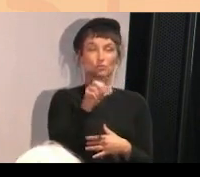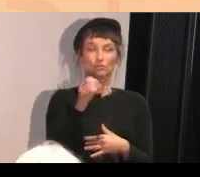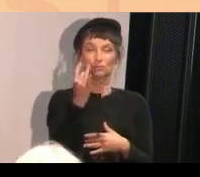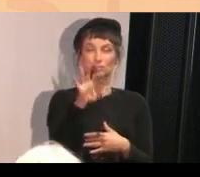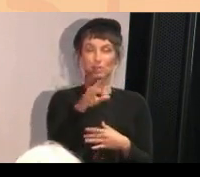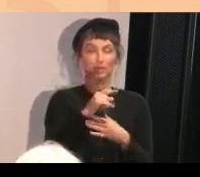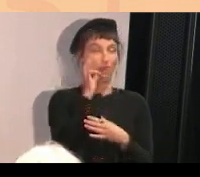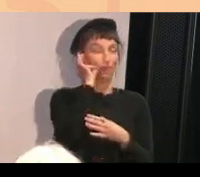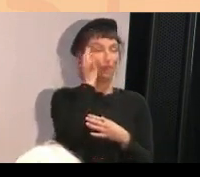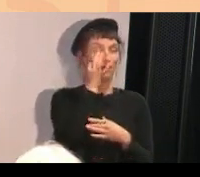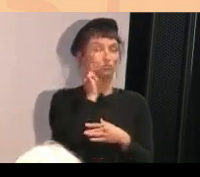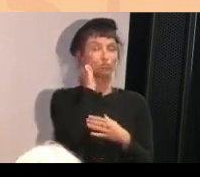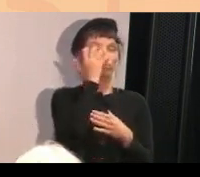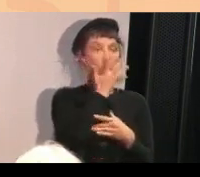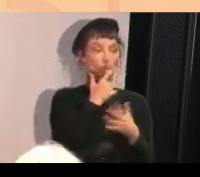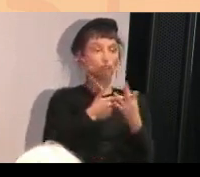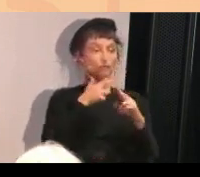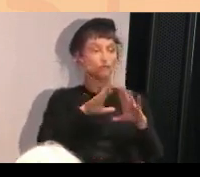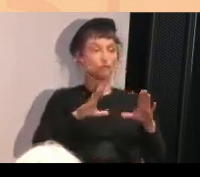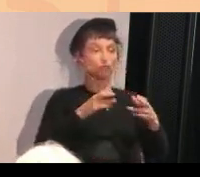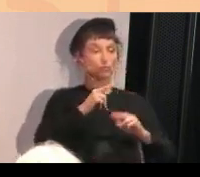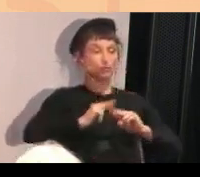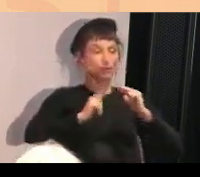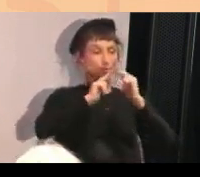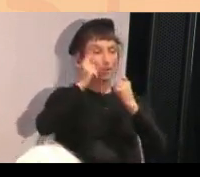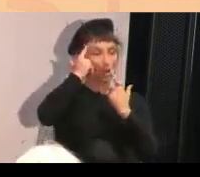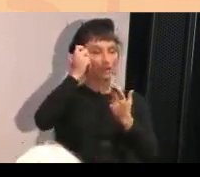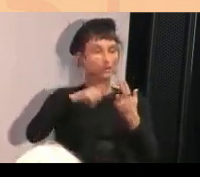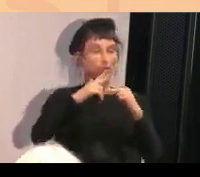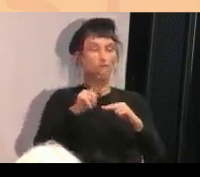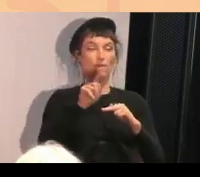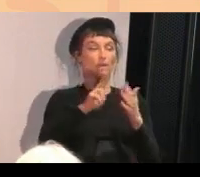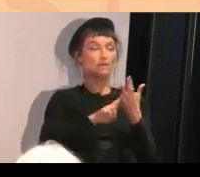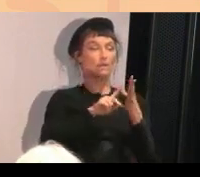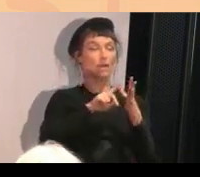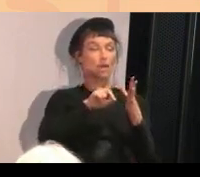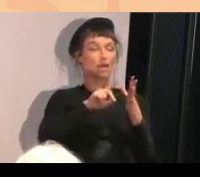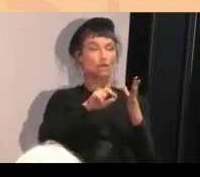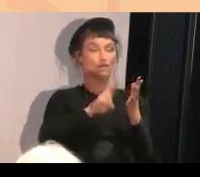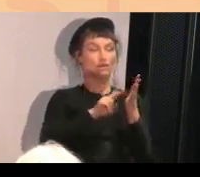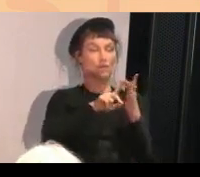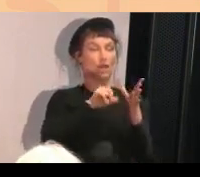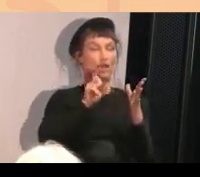Indigenous reference group developed this idea of a NIACA which was endorsed at a historic meeting